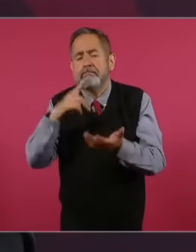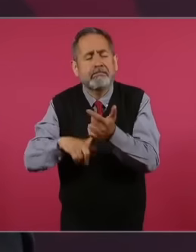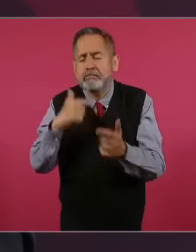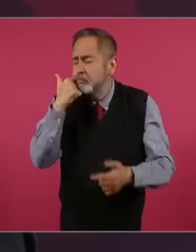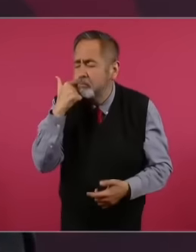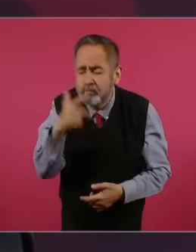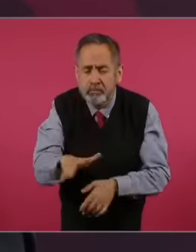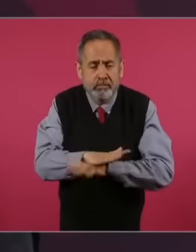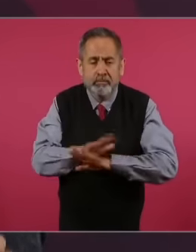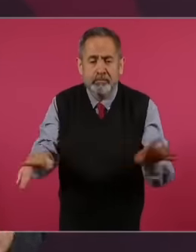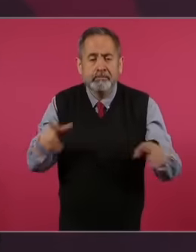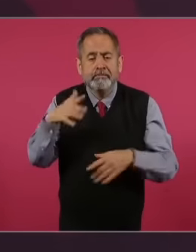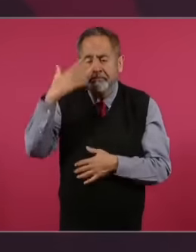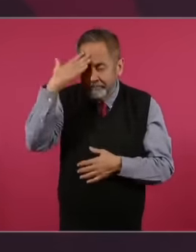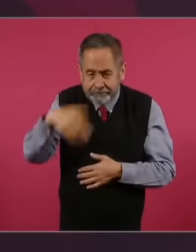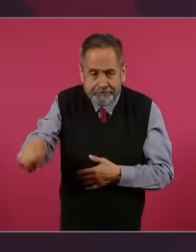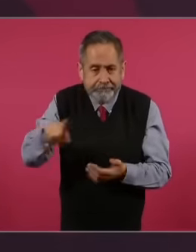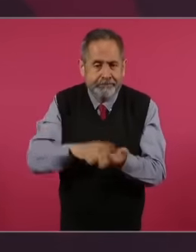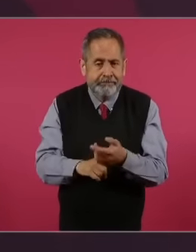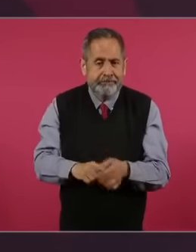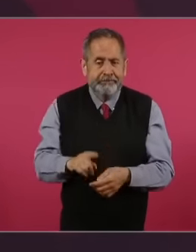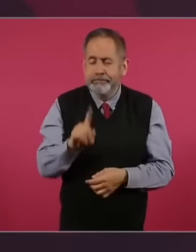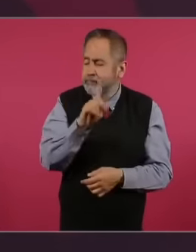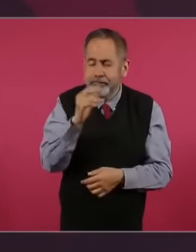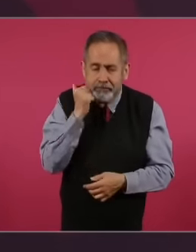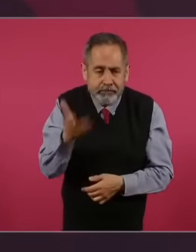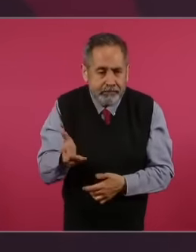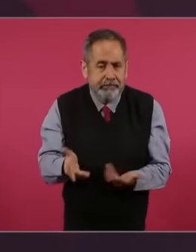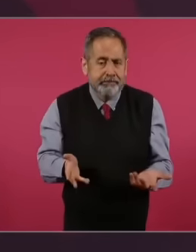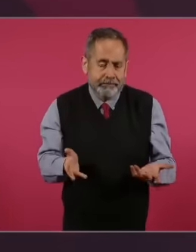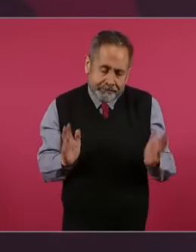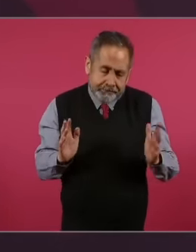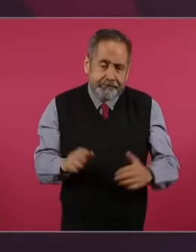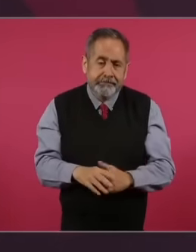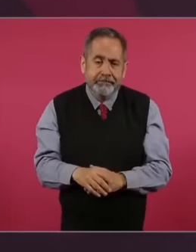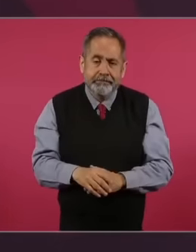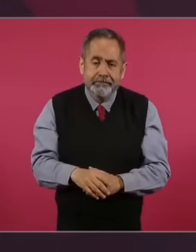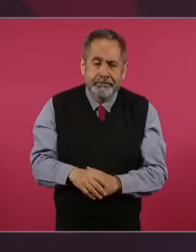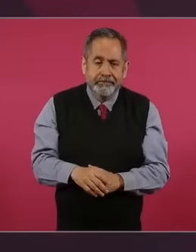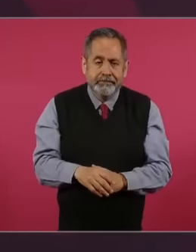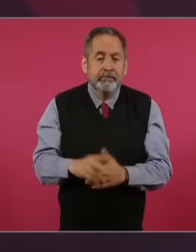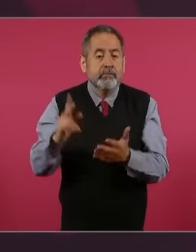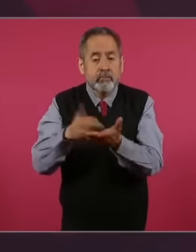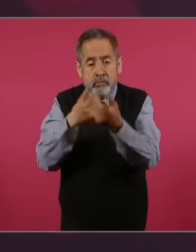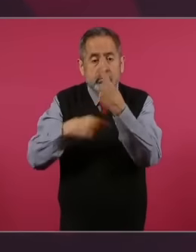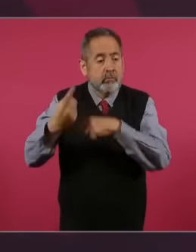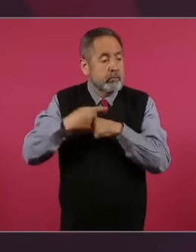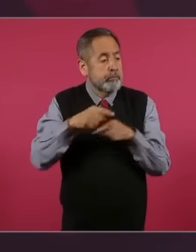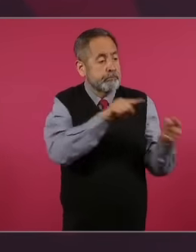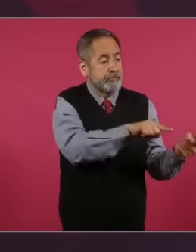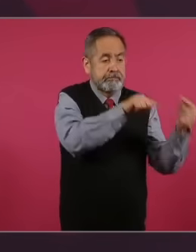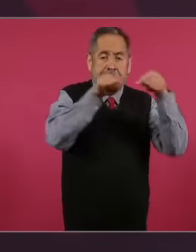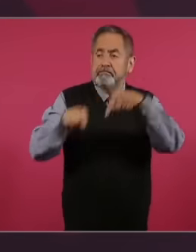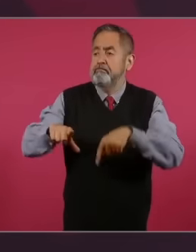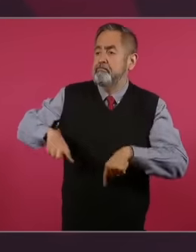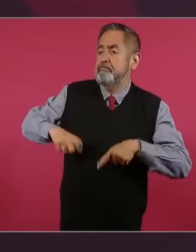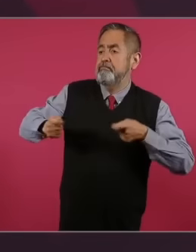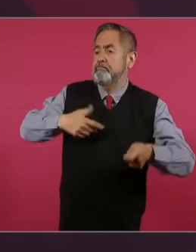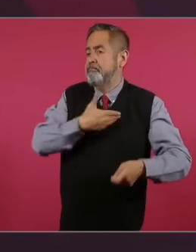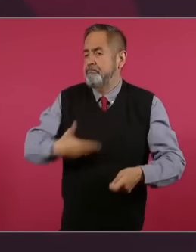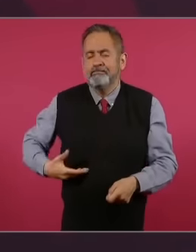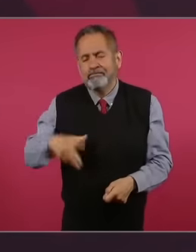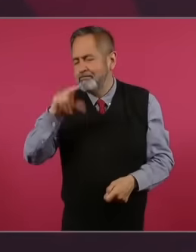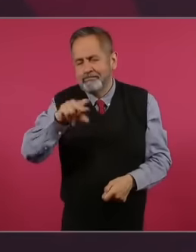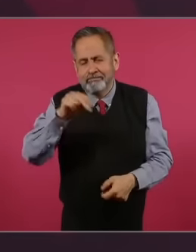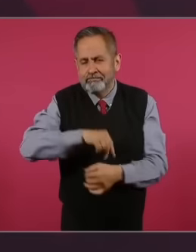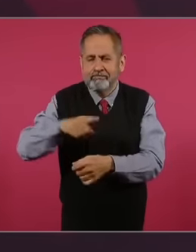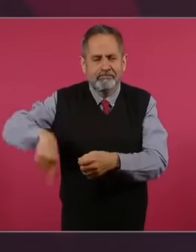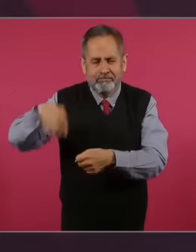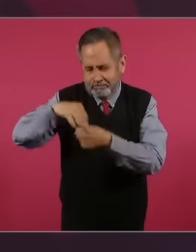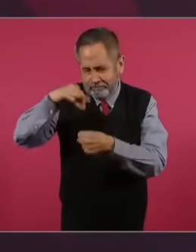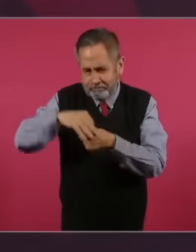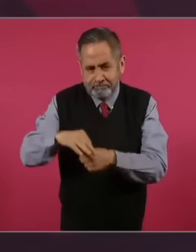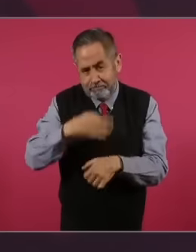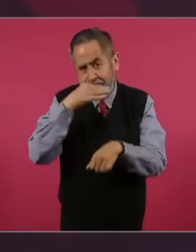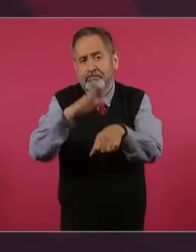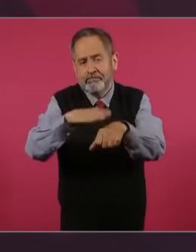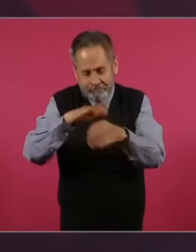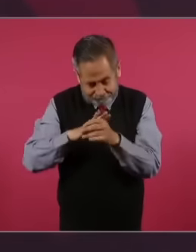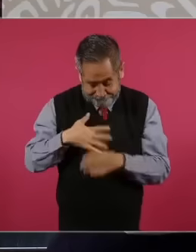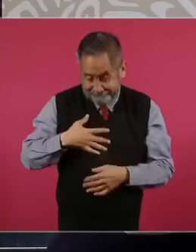the people are not going to allow corruption to return and be careful, I told you. And